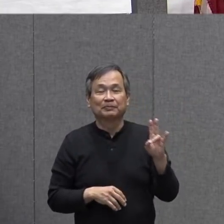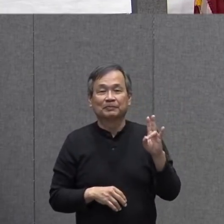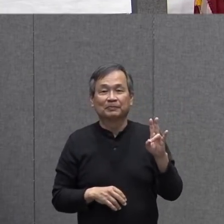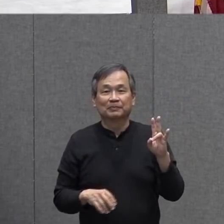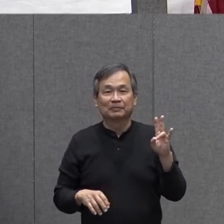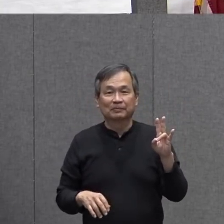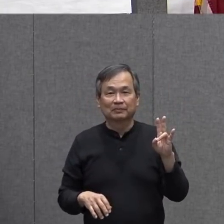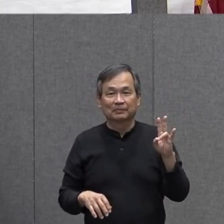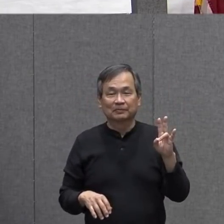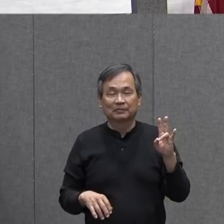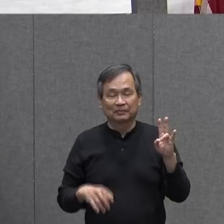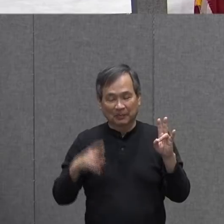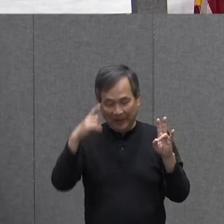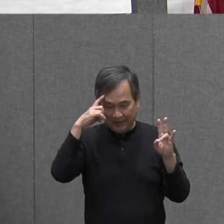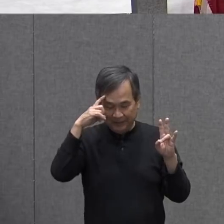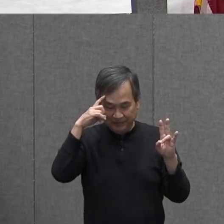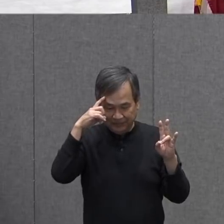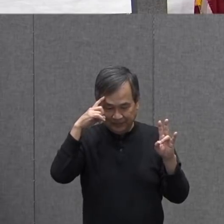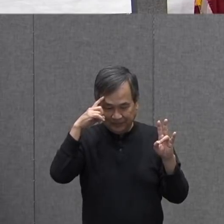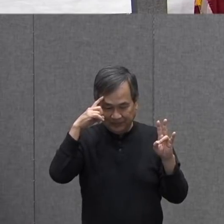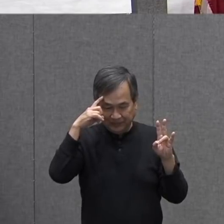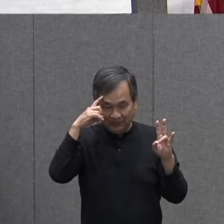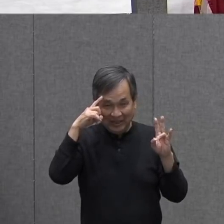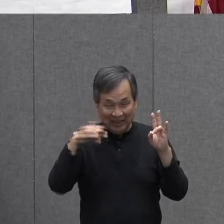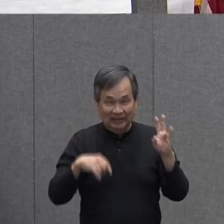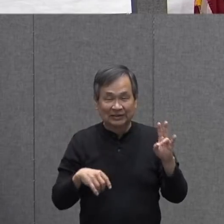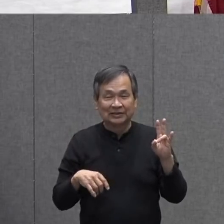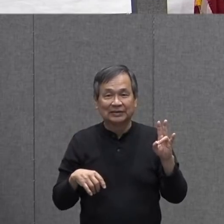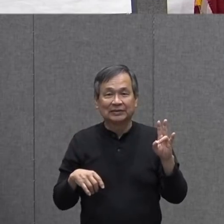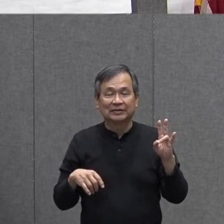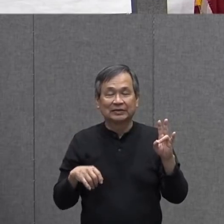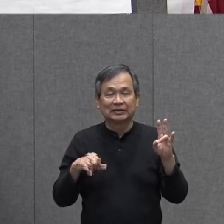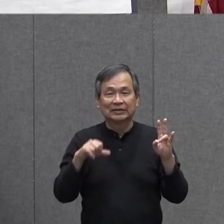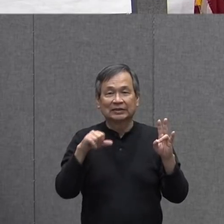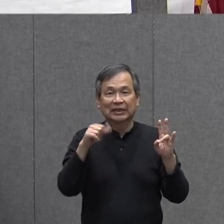Okay, think about, hmm, so what is 10 more than seven?